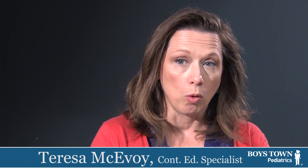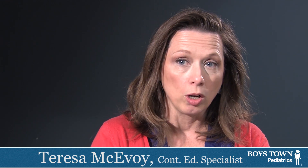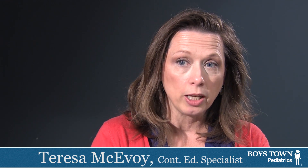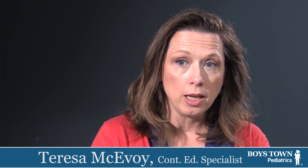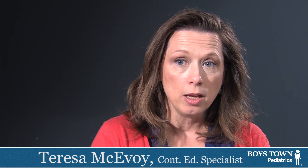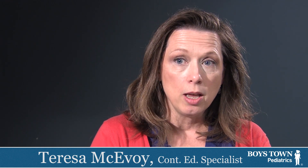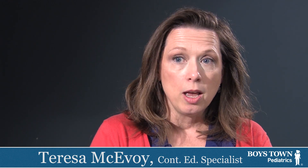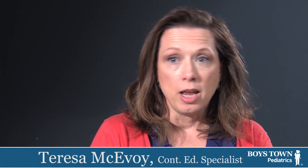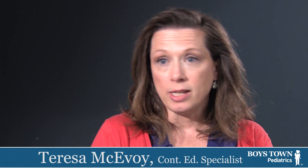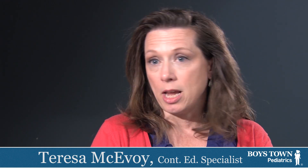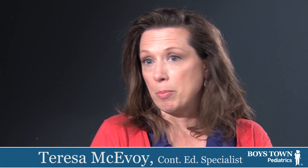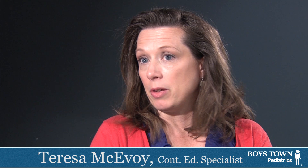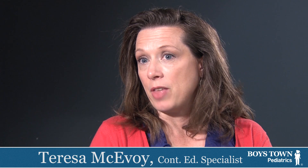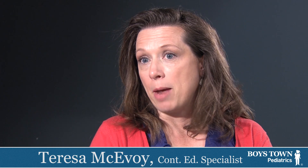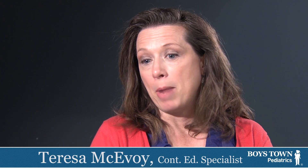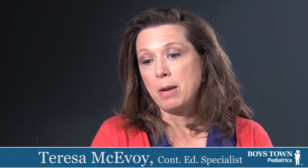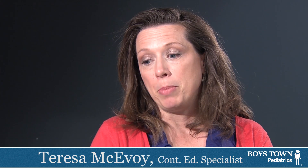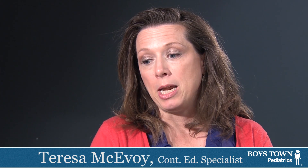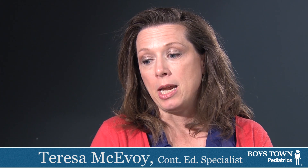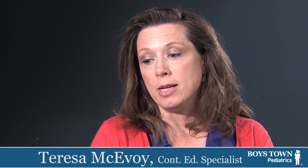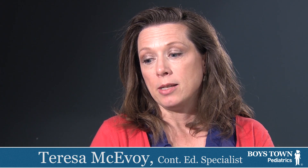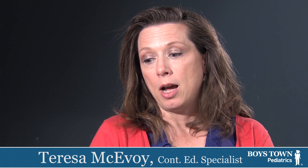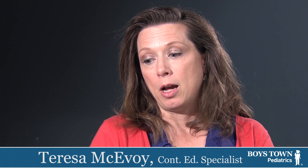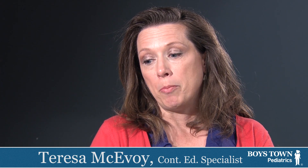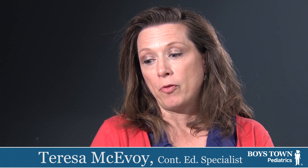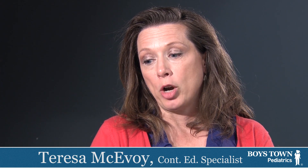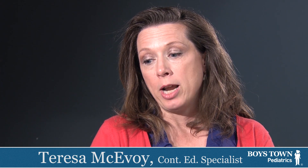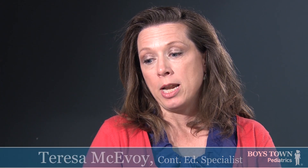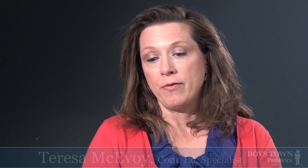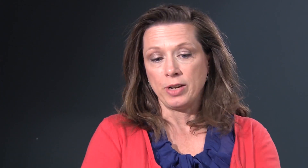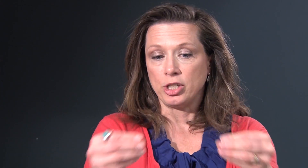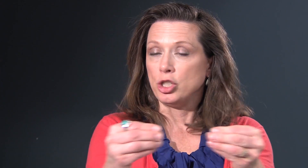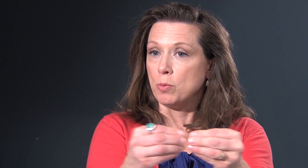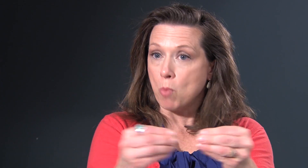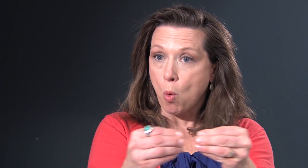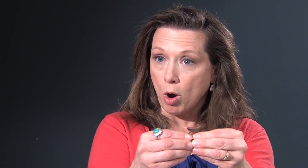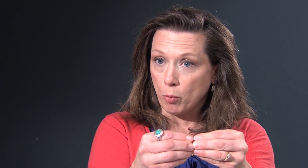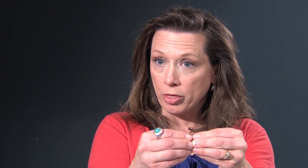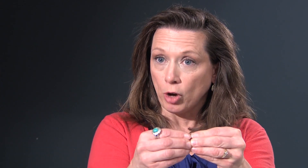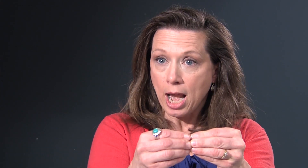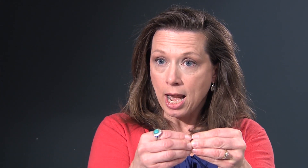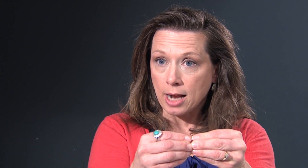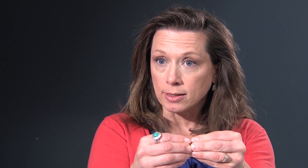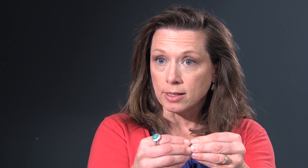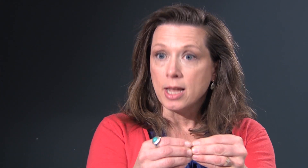orally. An example of that might be for an infant to do "more," with their hands